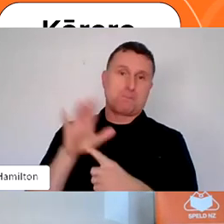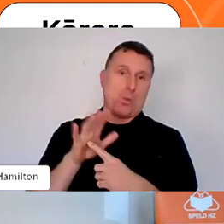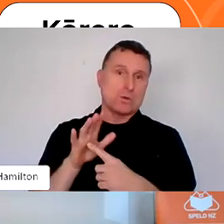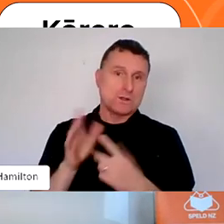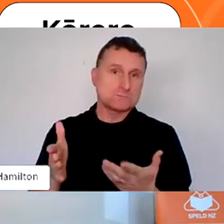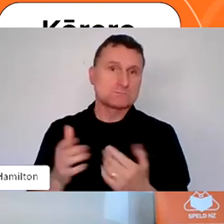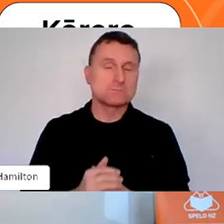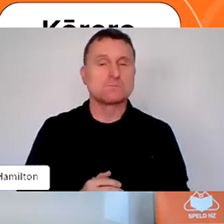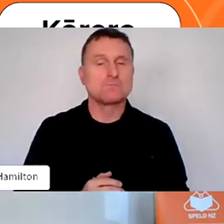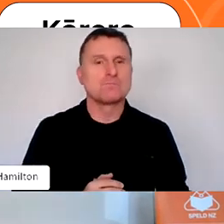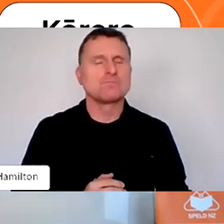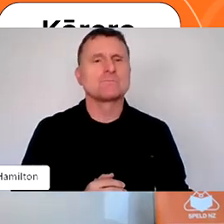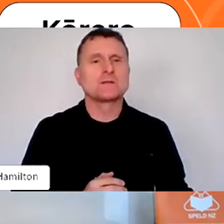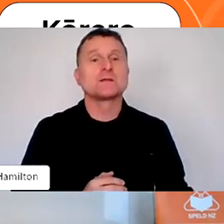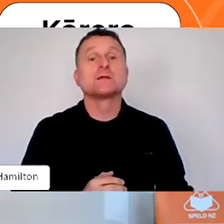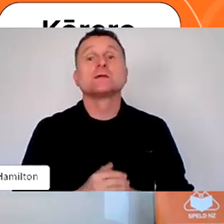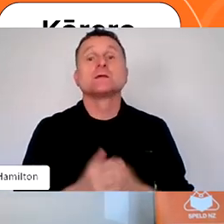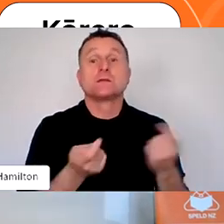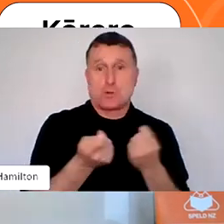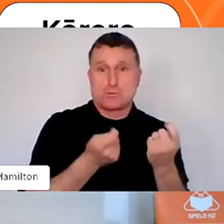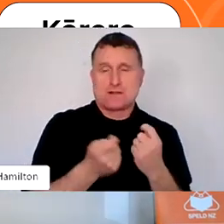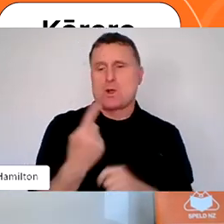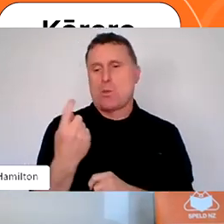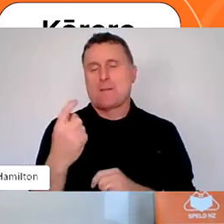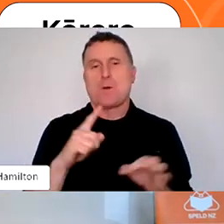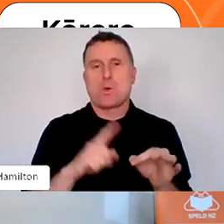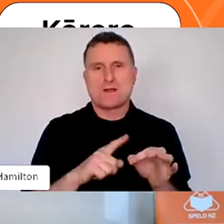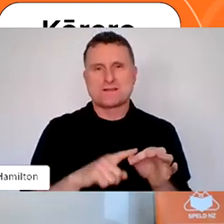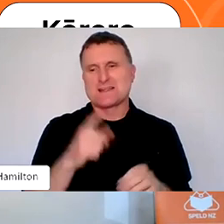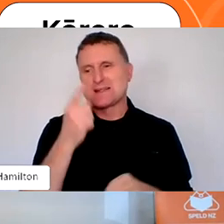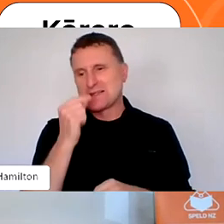you. We've got one more question, which is can SLD screening and